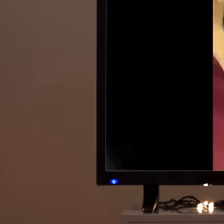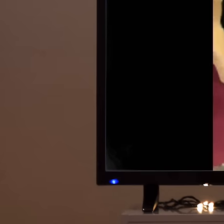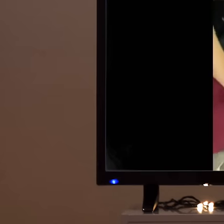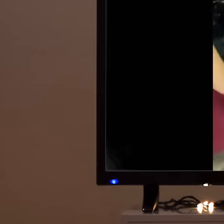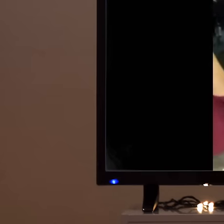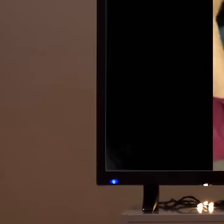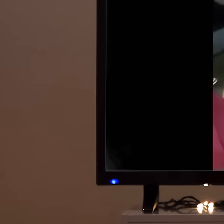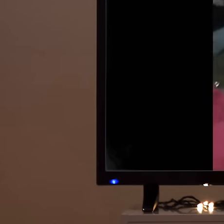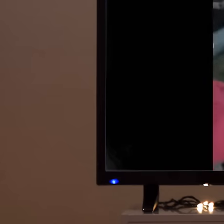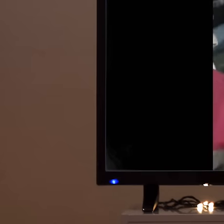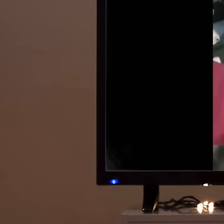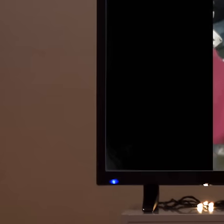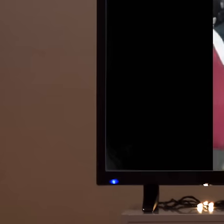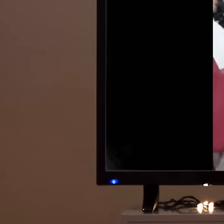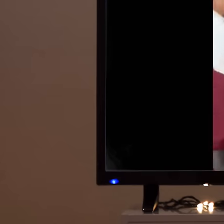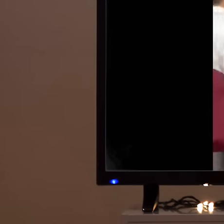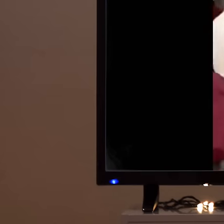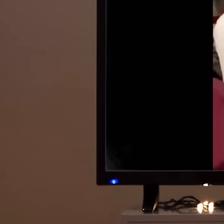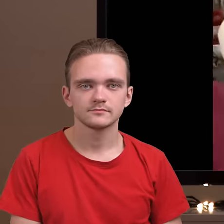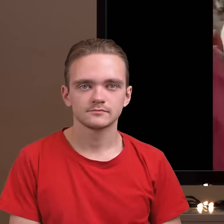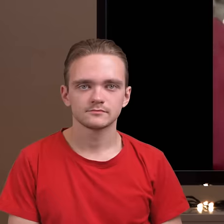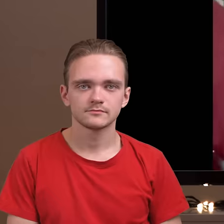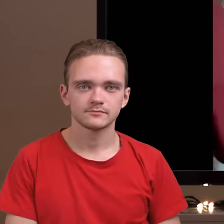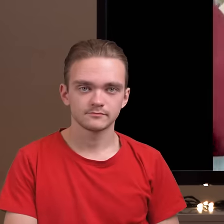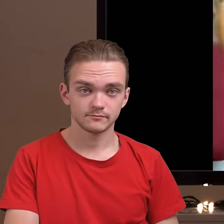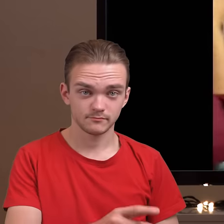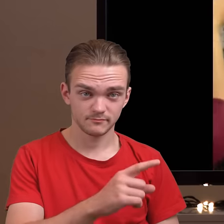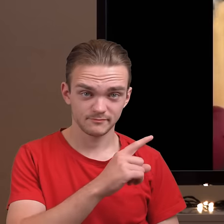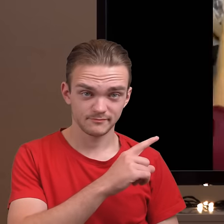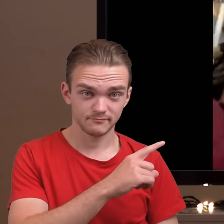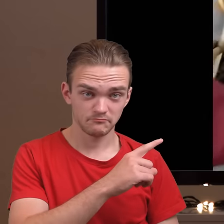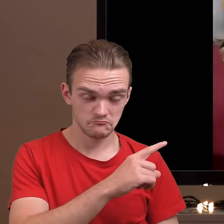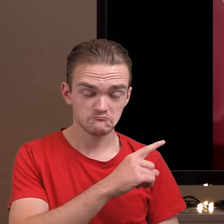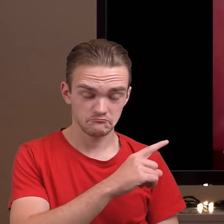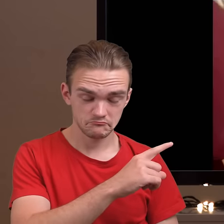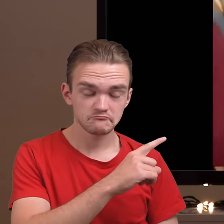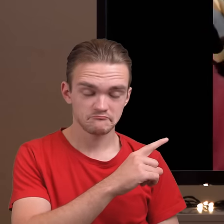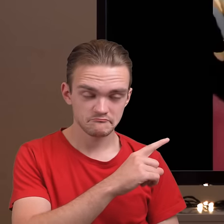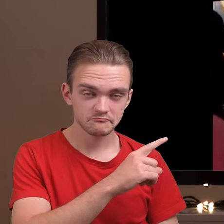so many queues. For reasons of time, I say no, and for reasons of elections, I think not. Oh,